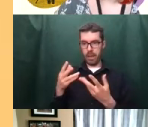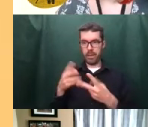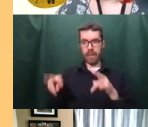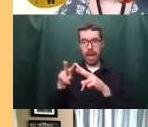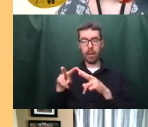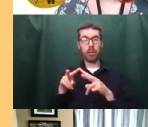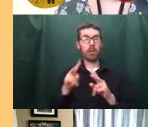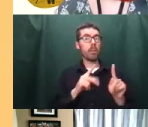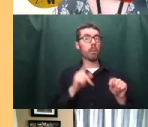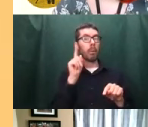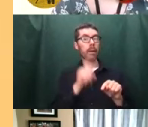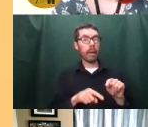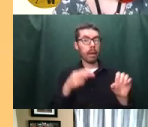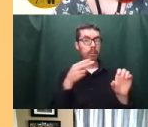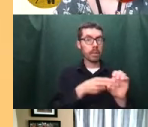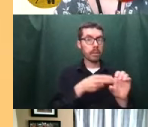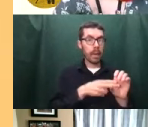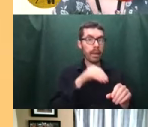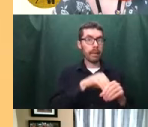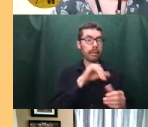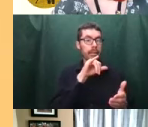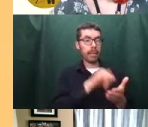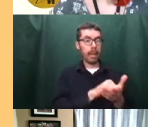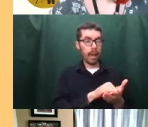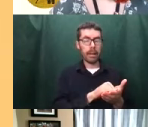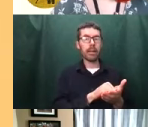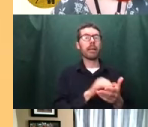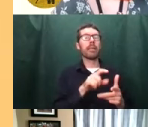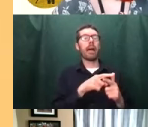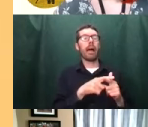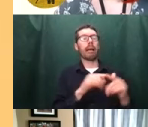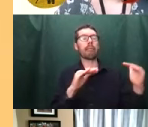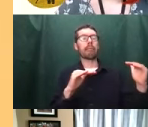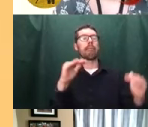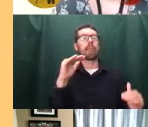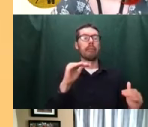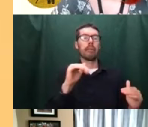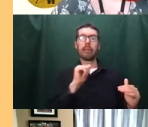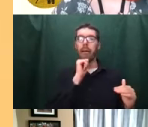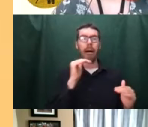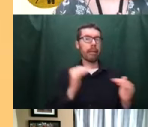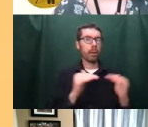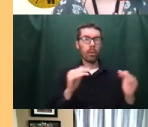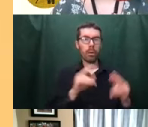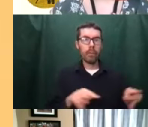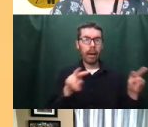notions of productivity, um, as being less valuable or worthy has resulted in horrific